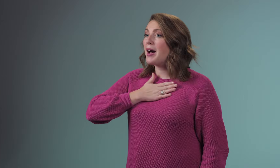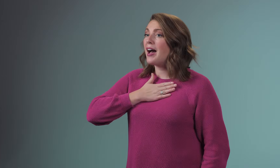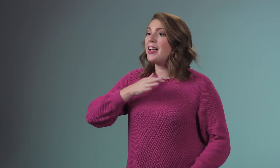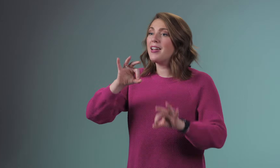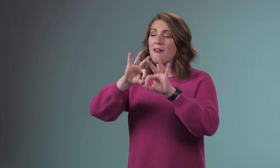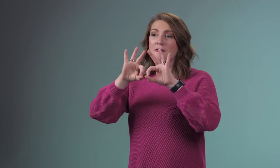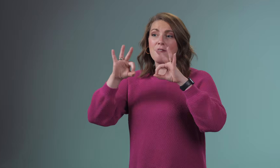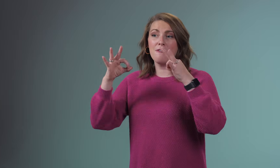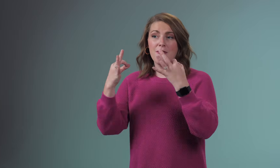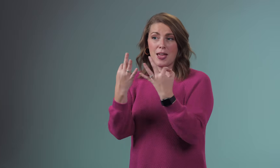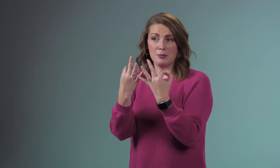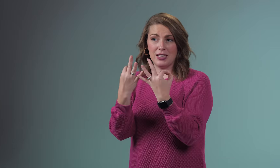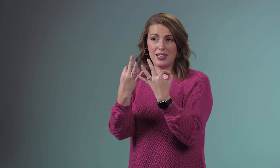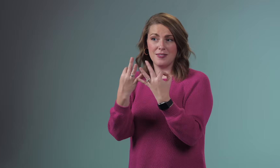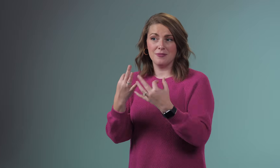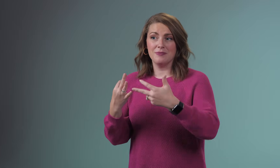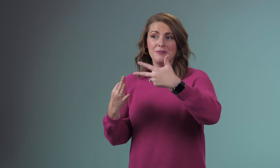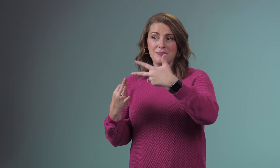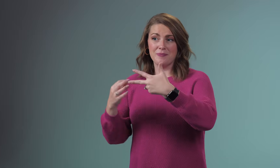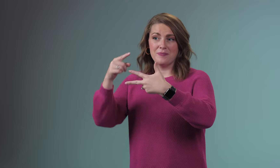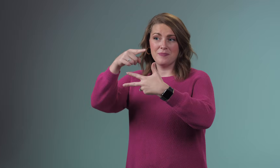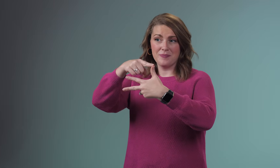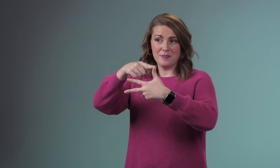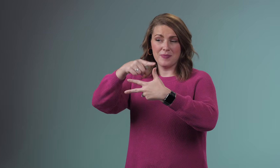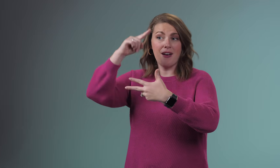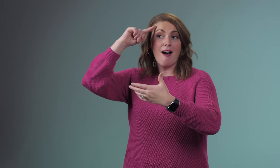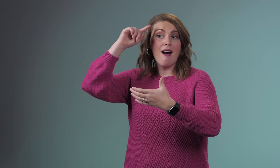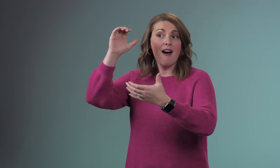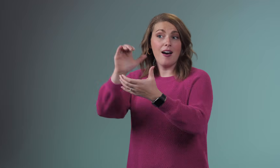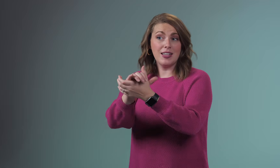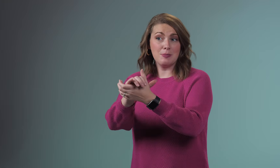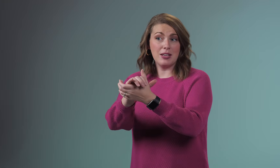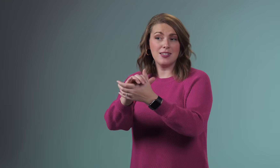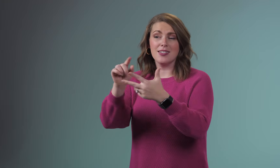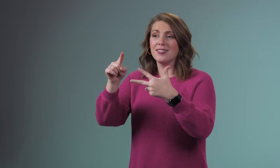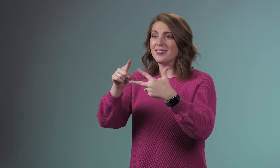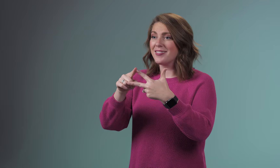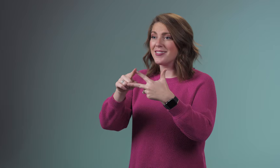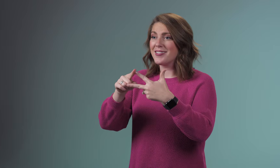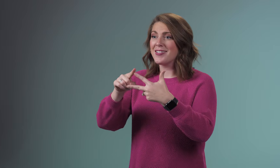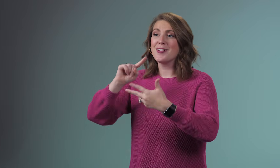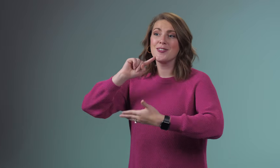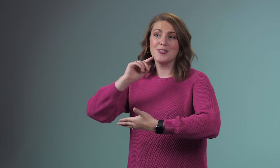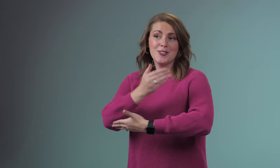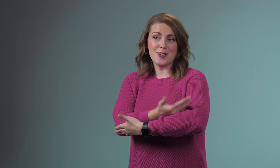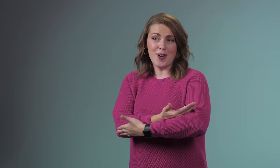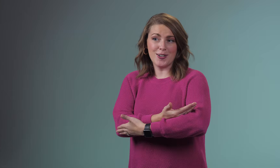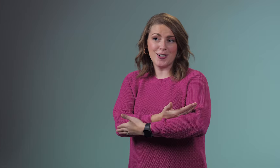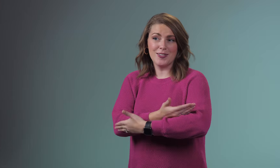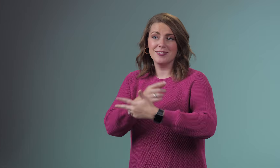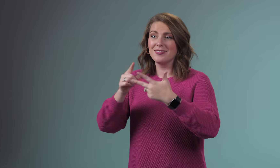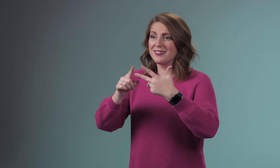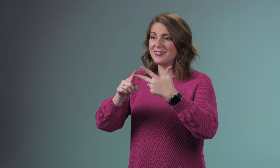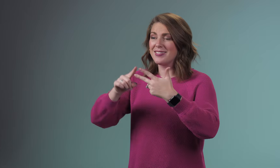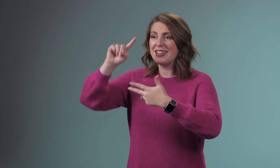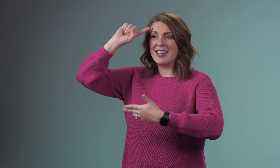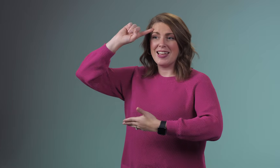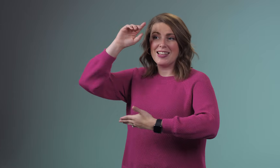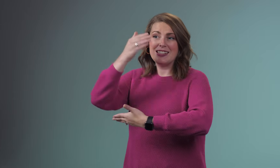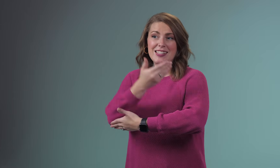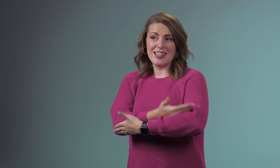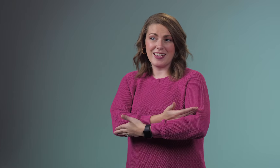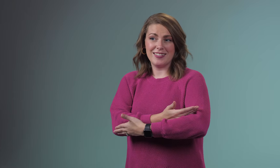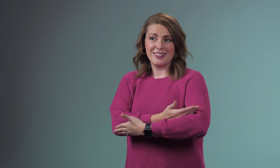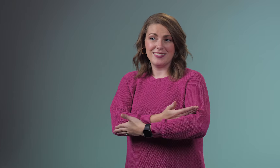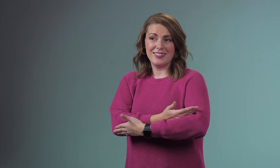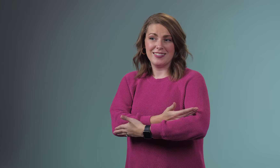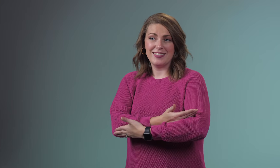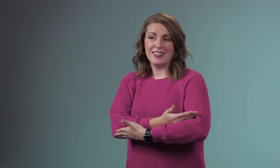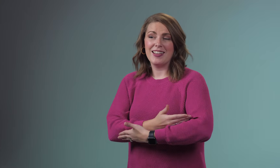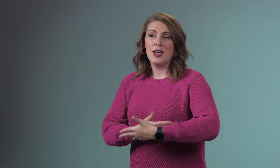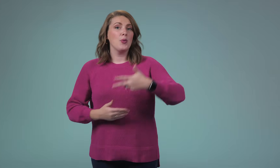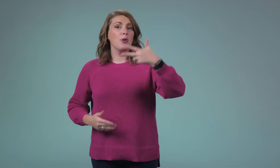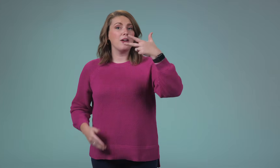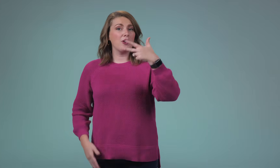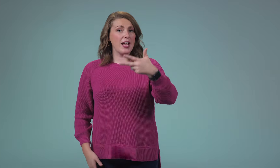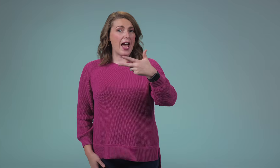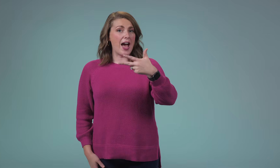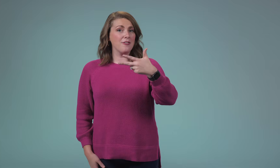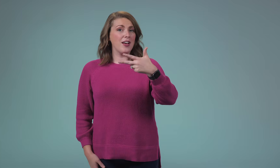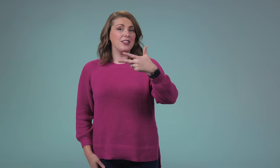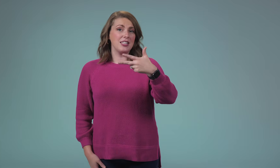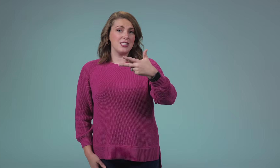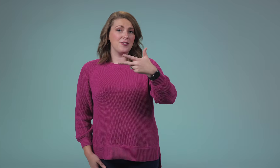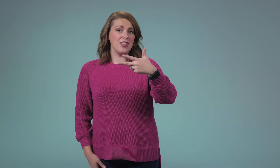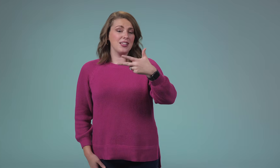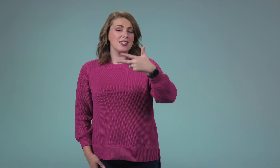MY FAMILY HUSBAND DAUGHTER SON. Whenever I have a list of things,